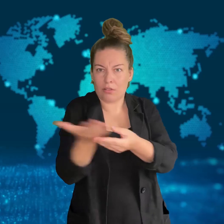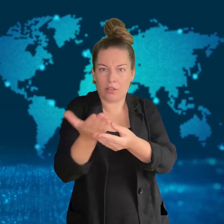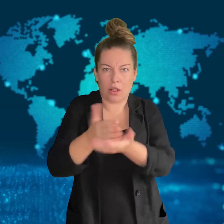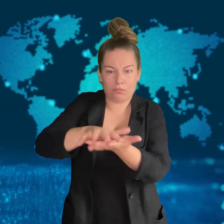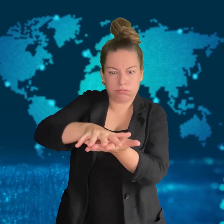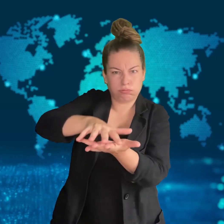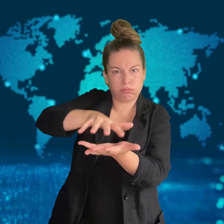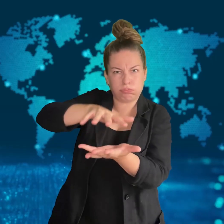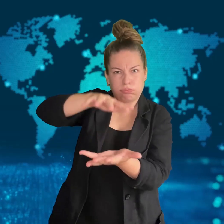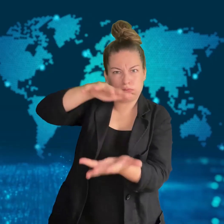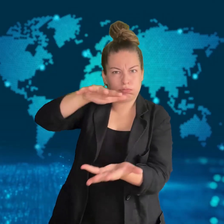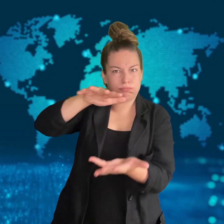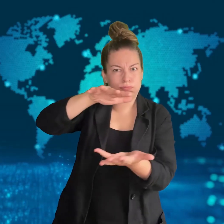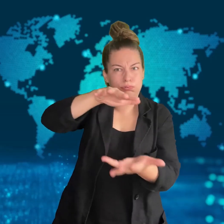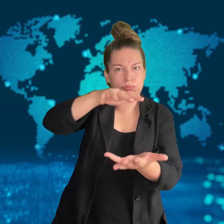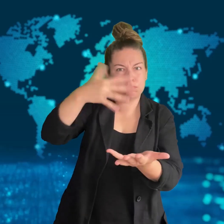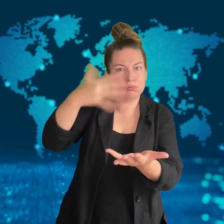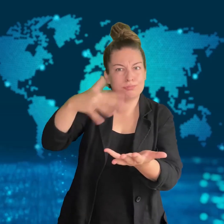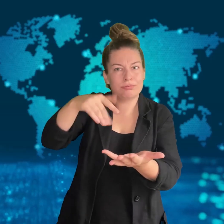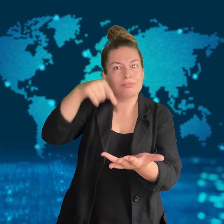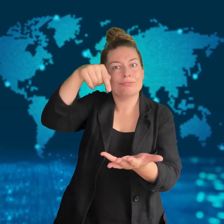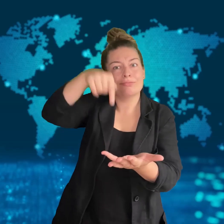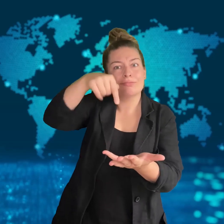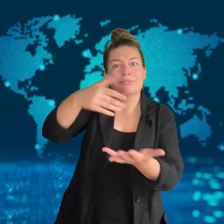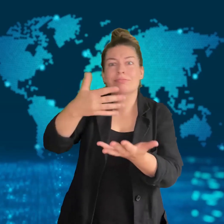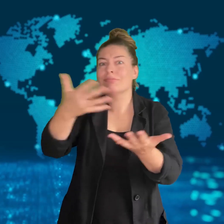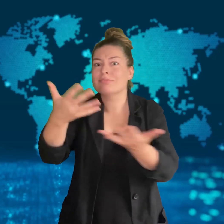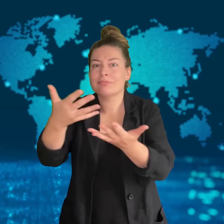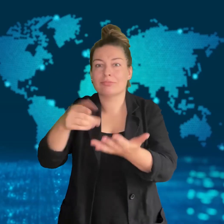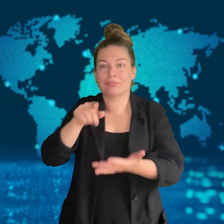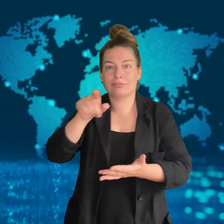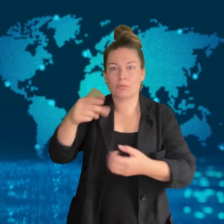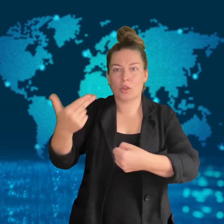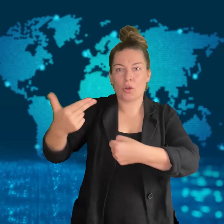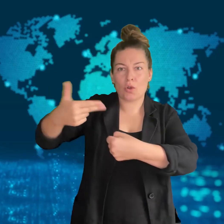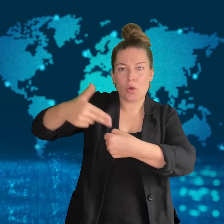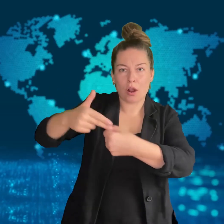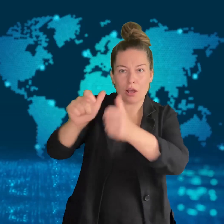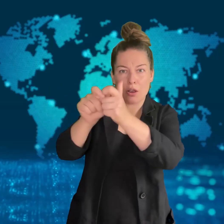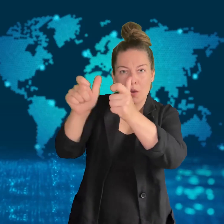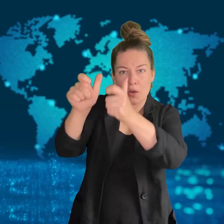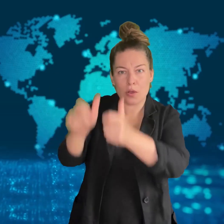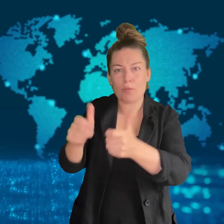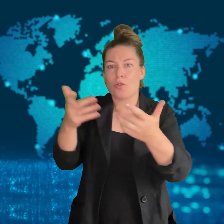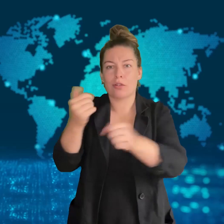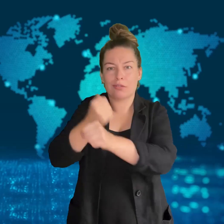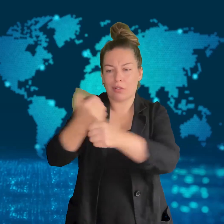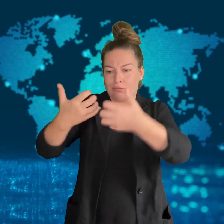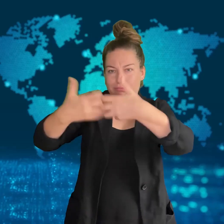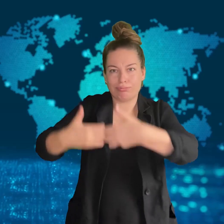and industry executives that confirm the company was